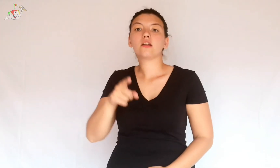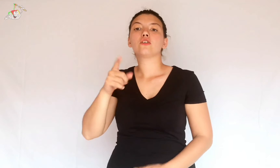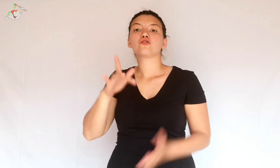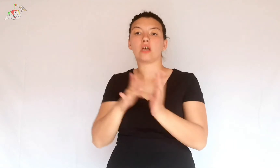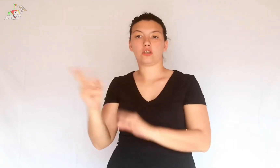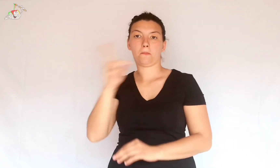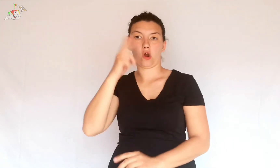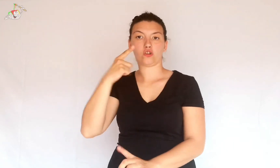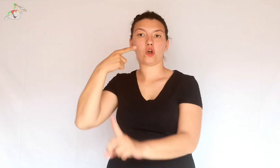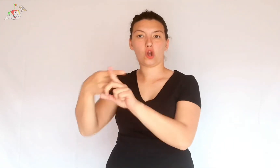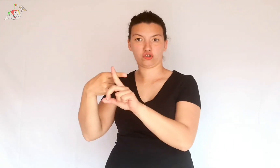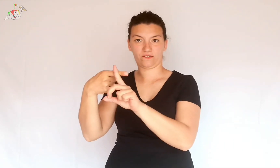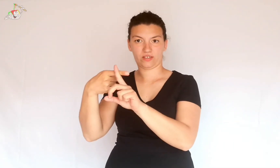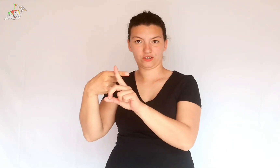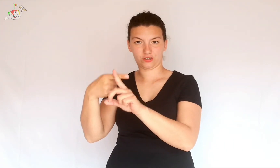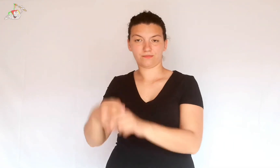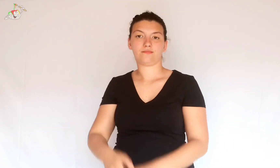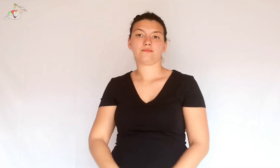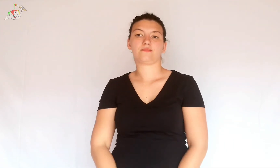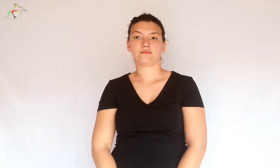in fact Jesus dies crucified.